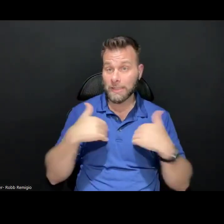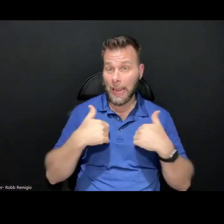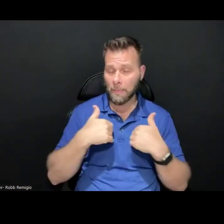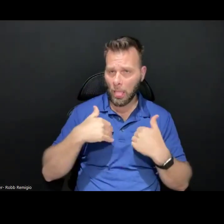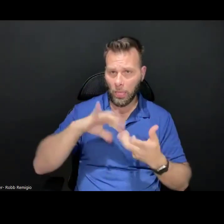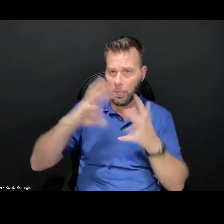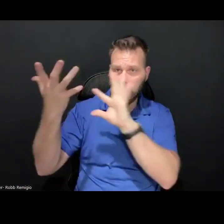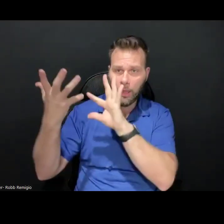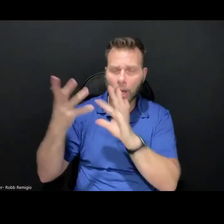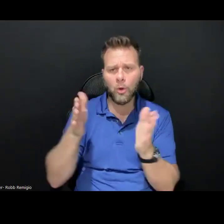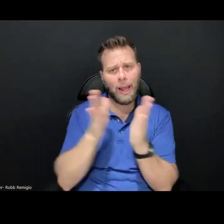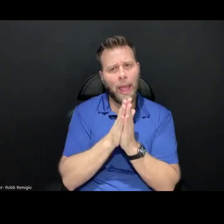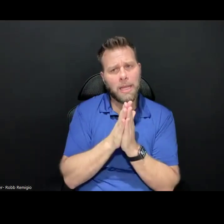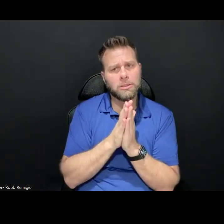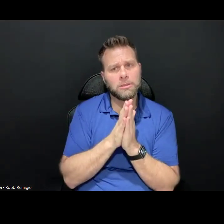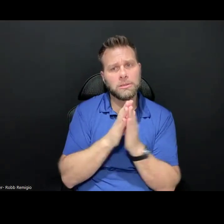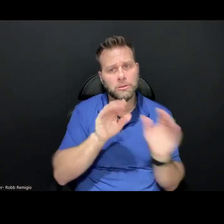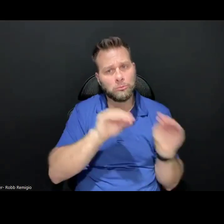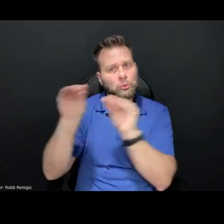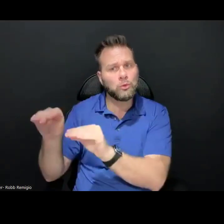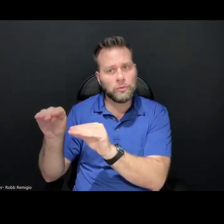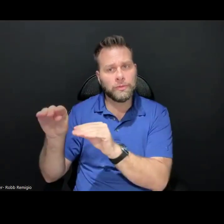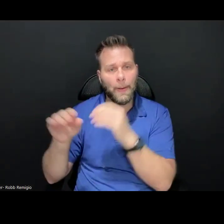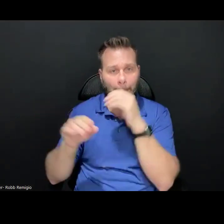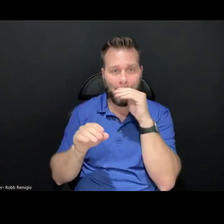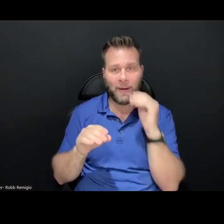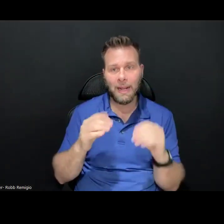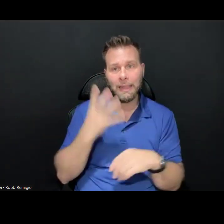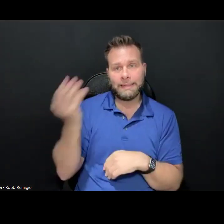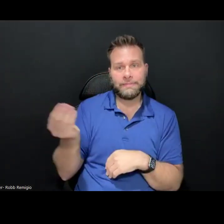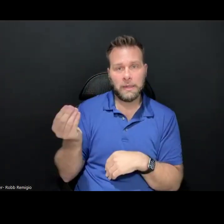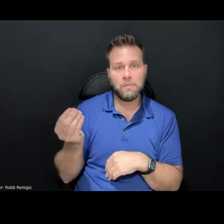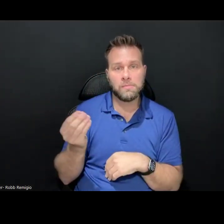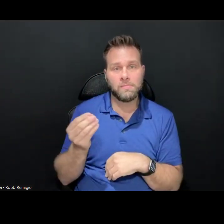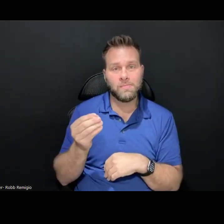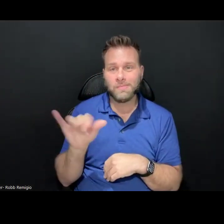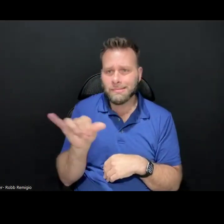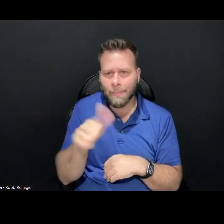Service Animals to be removed if they are out of control, just like you would be able to ask